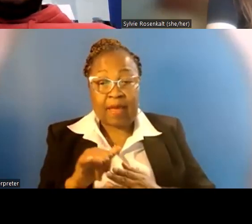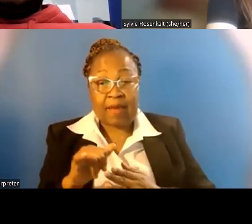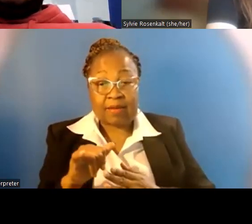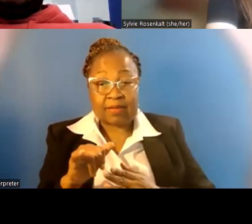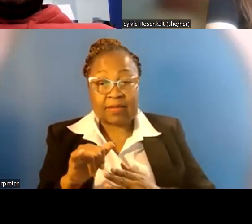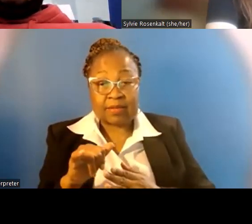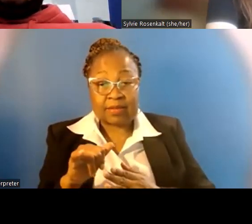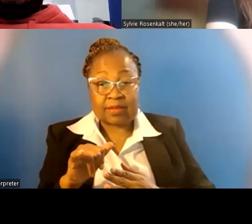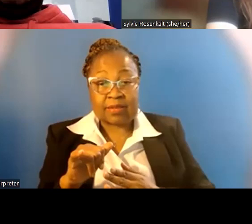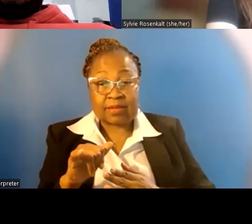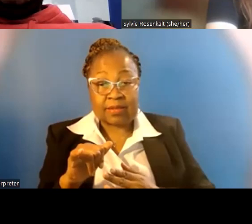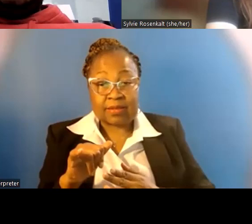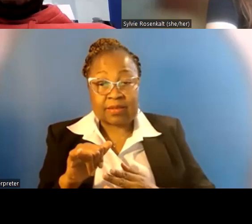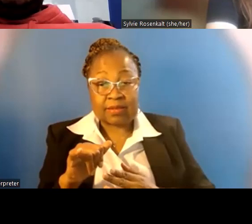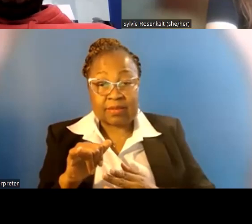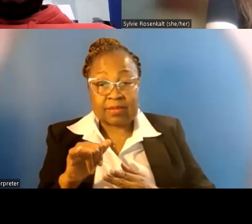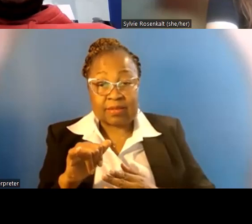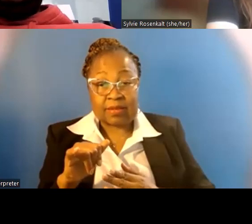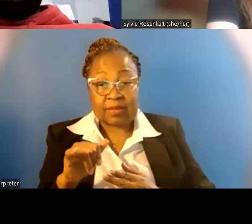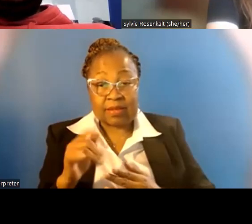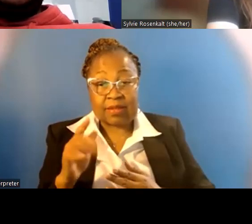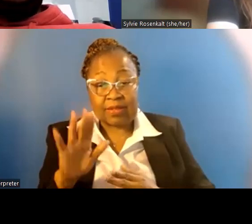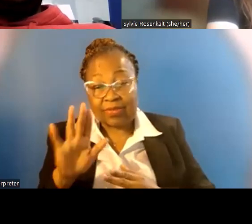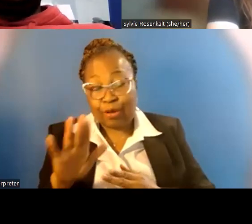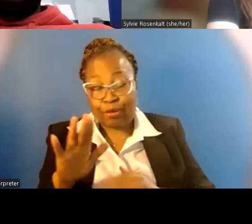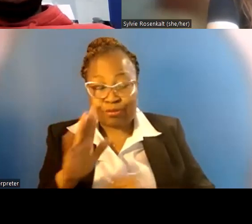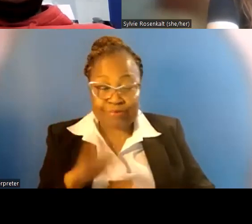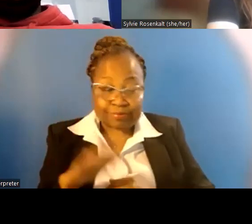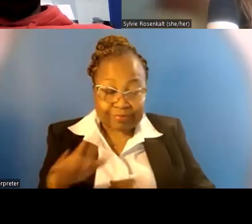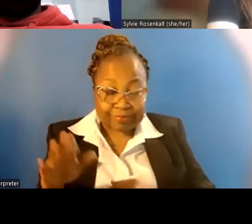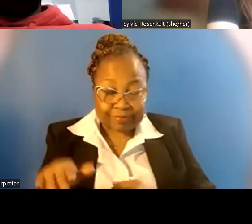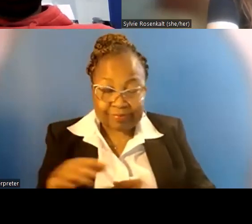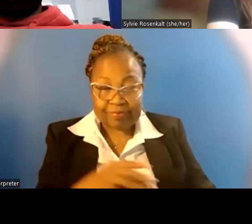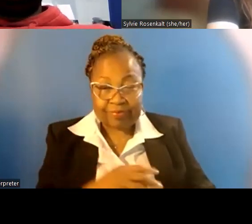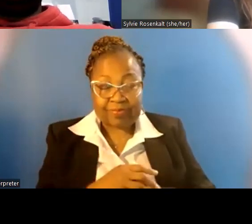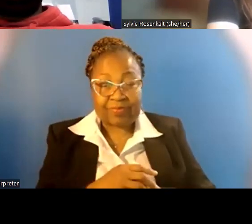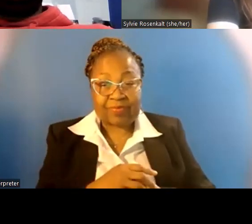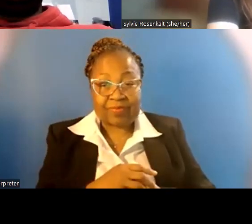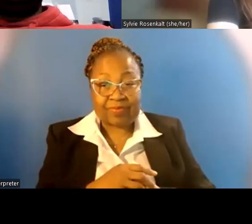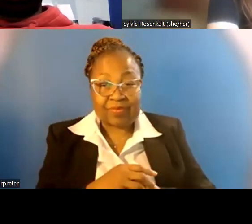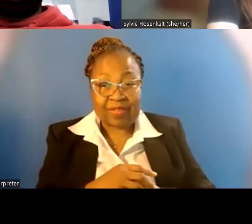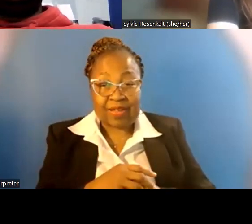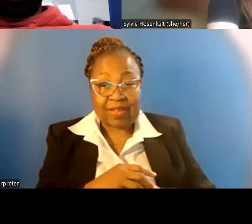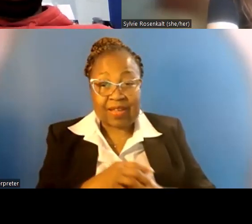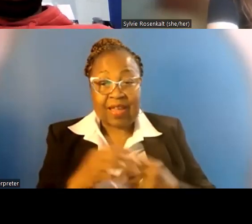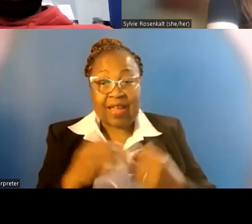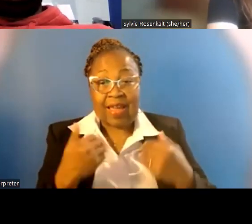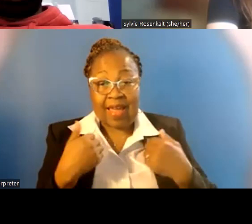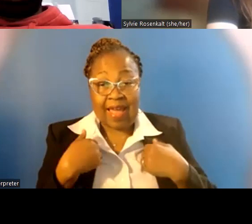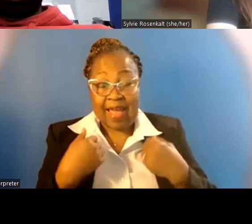that their offspring has a supportive community here